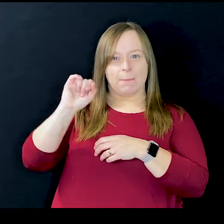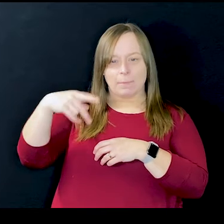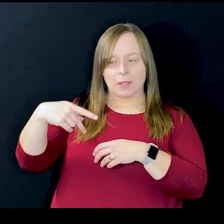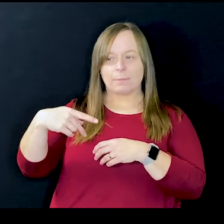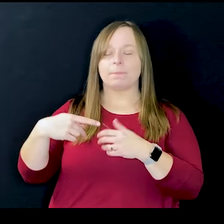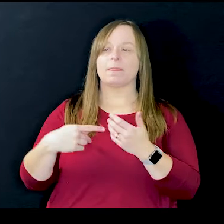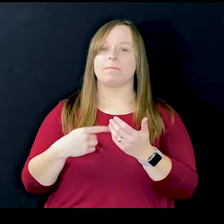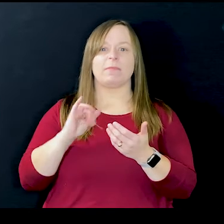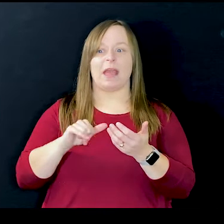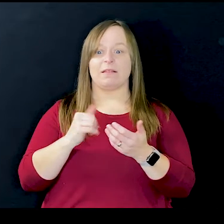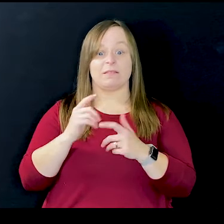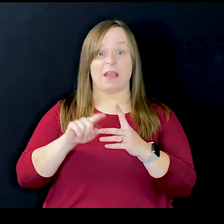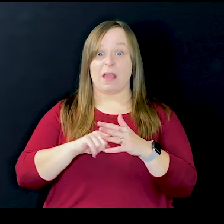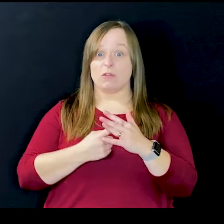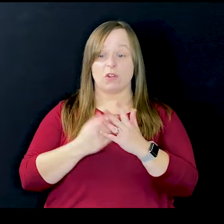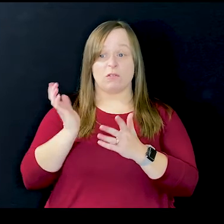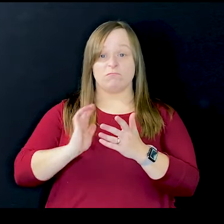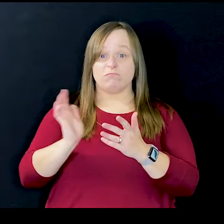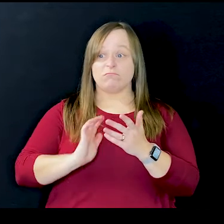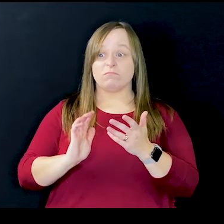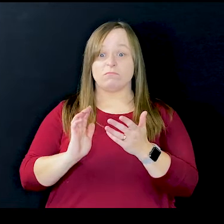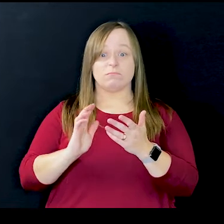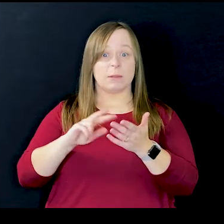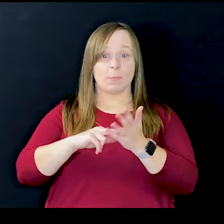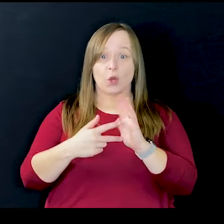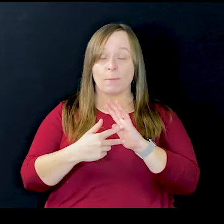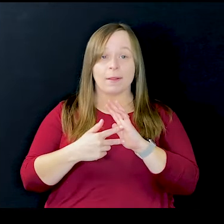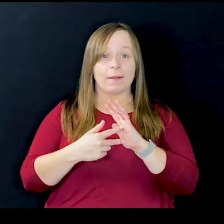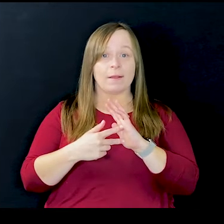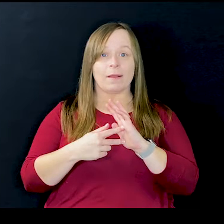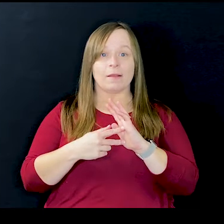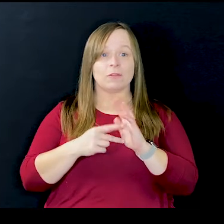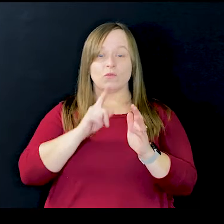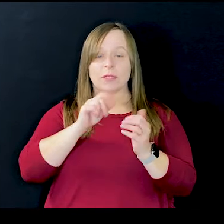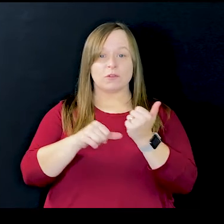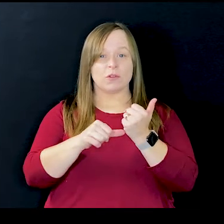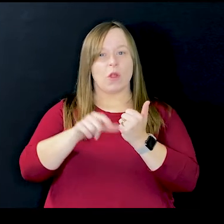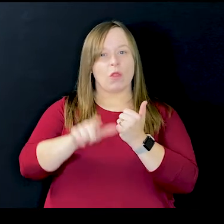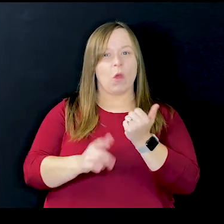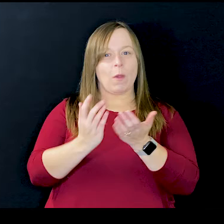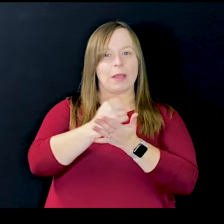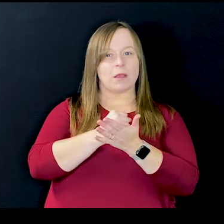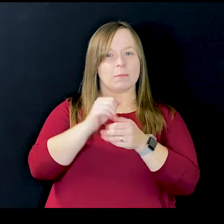And that's pretty much how it got started. And the purpose really is to assist low income